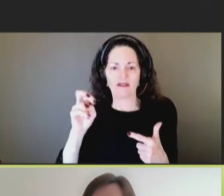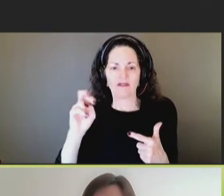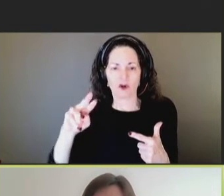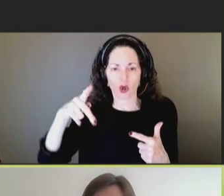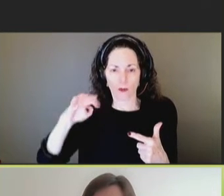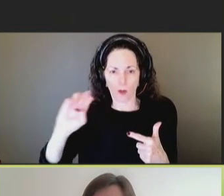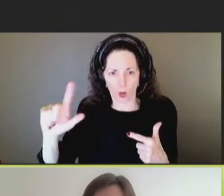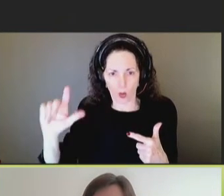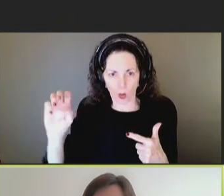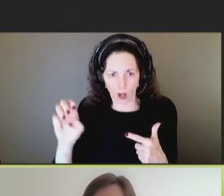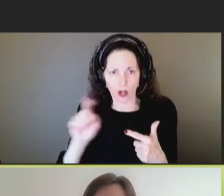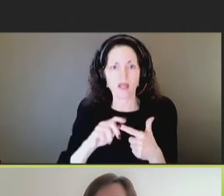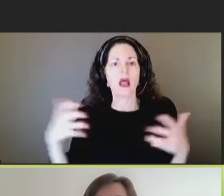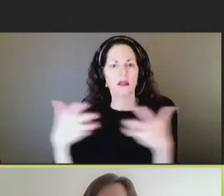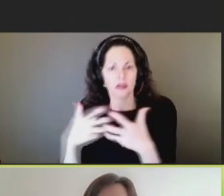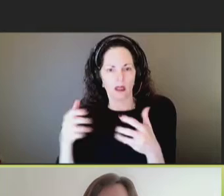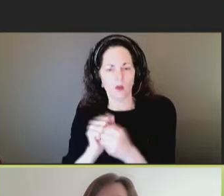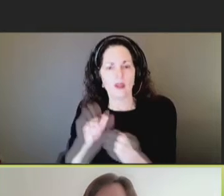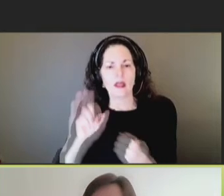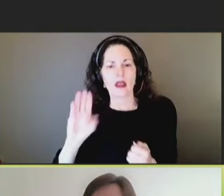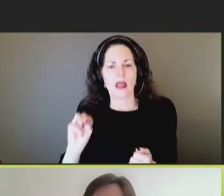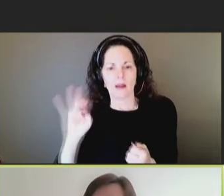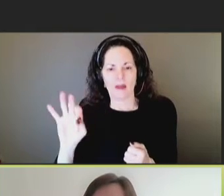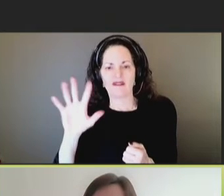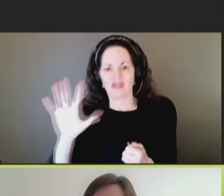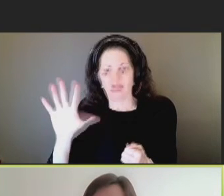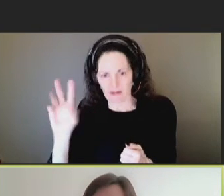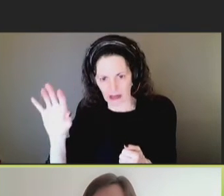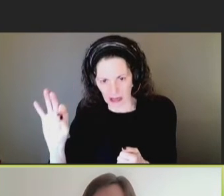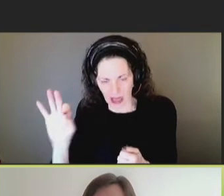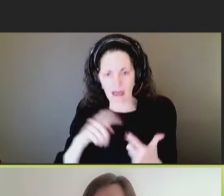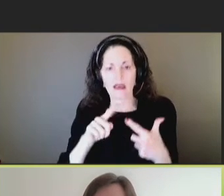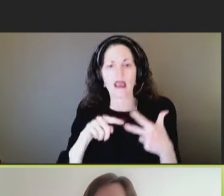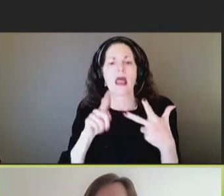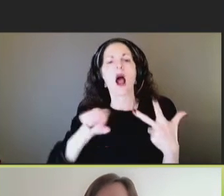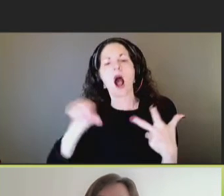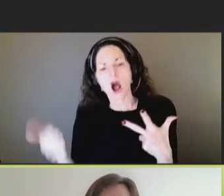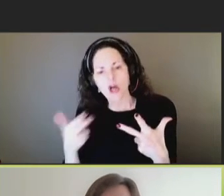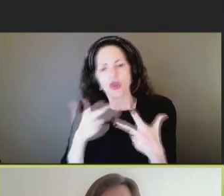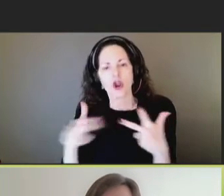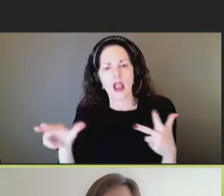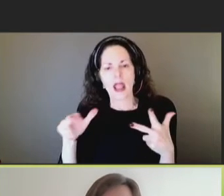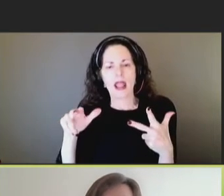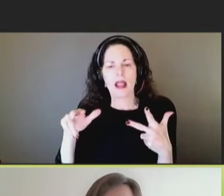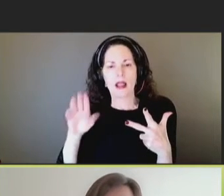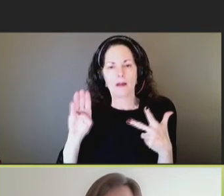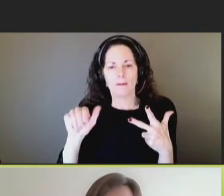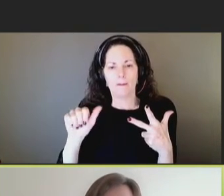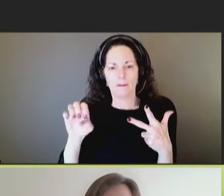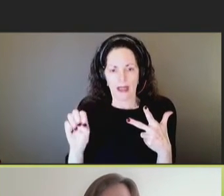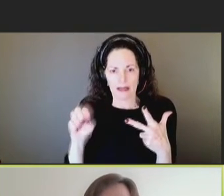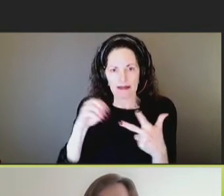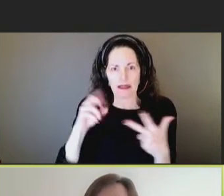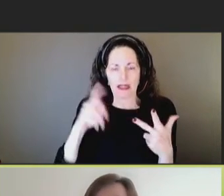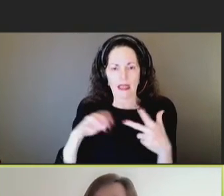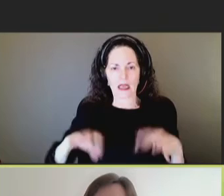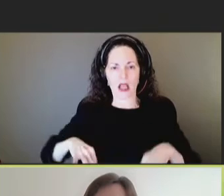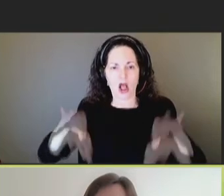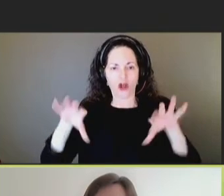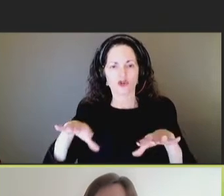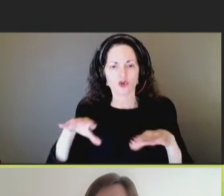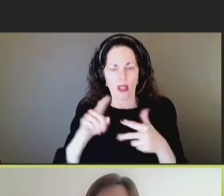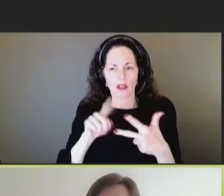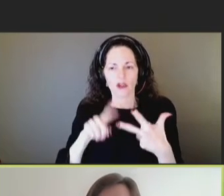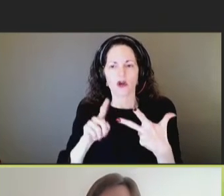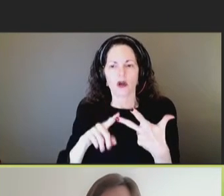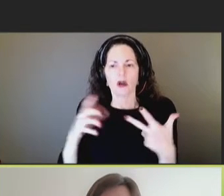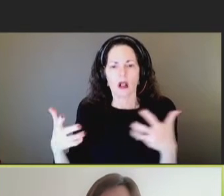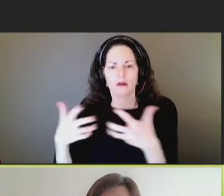MF59. And then we have egg-based technology in Parkville in Australia adjuvanted with alum.